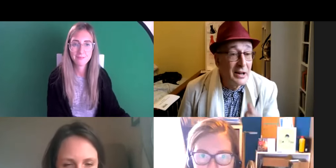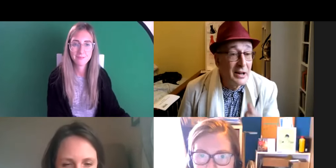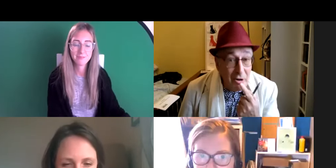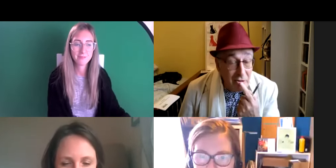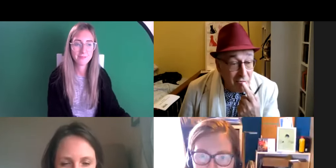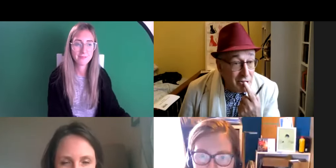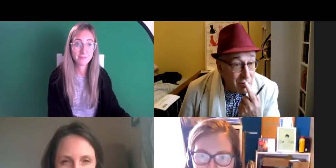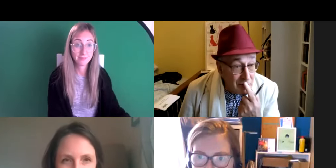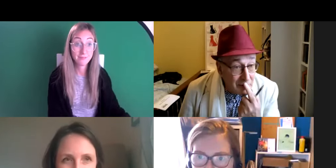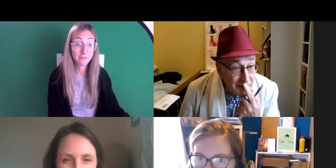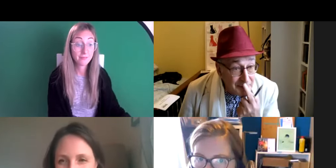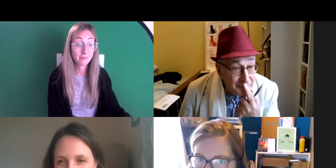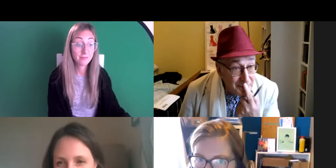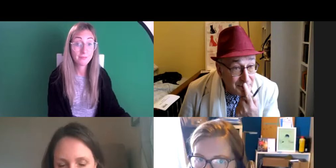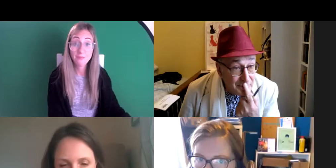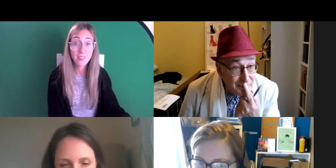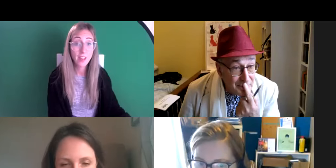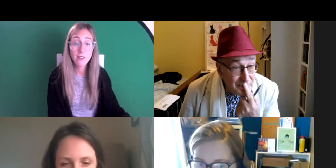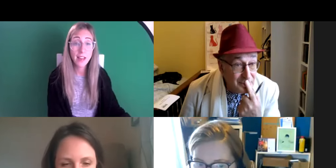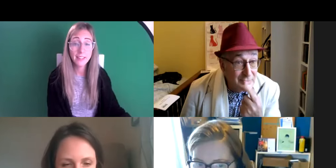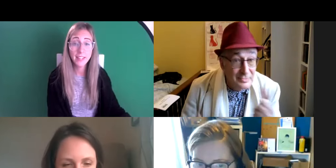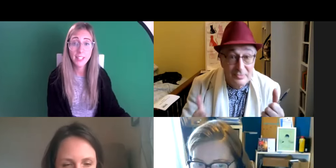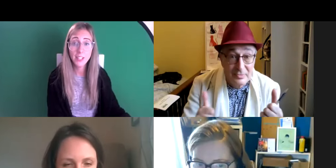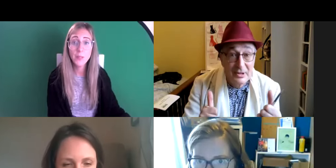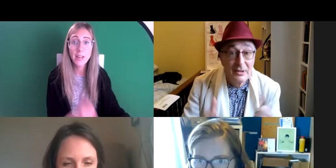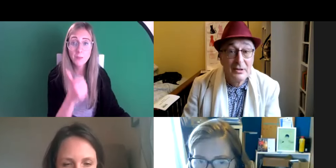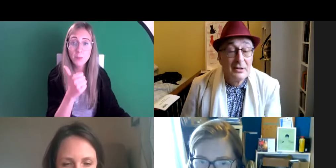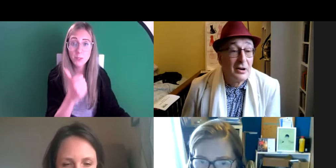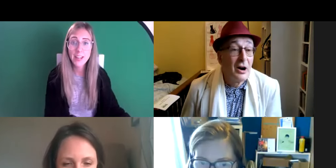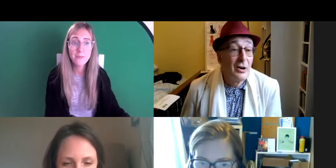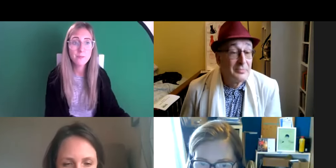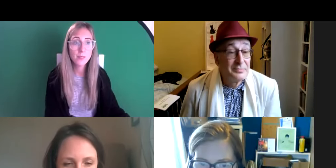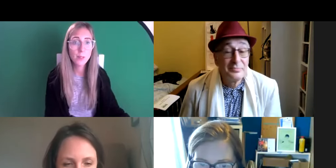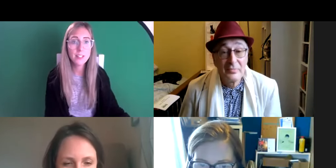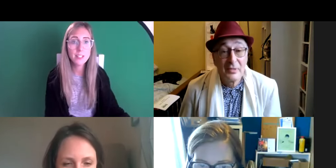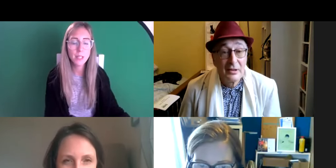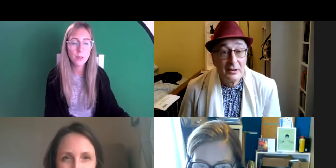emma and rachel fine thank you yeah it's great to meet you all